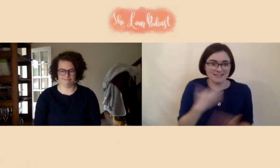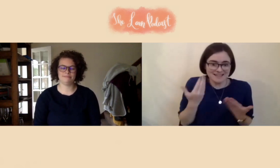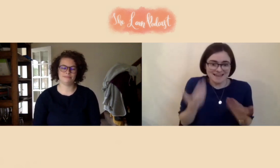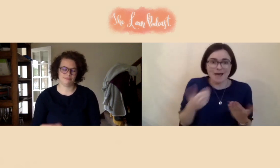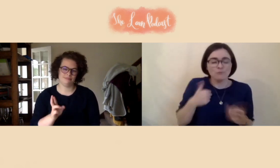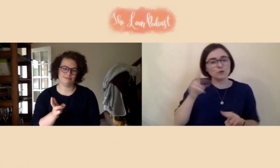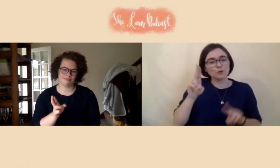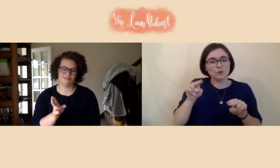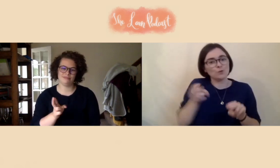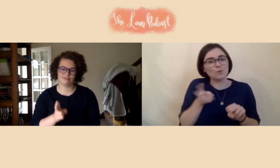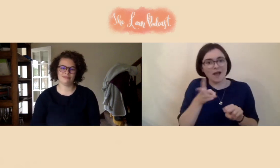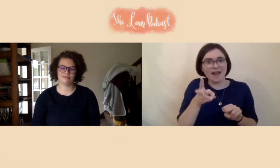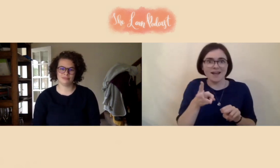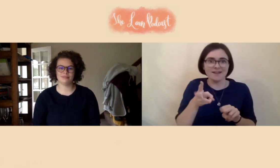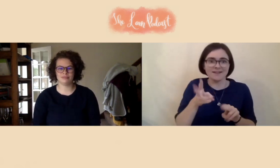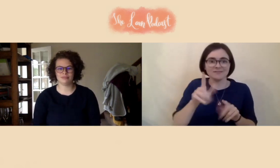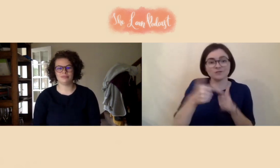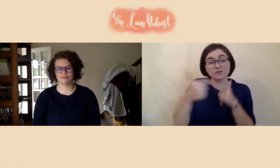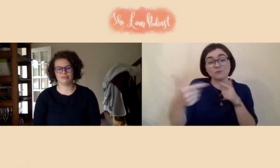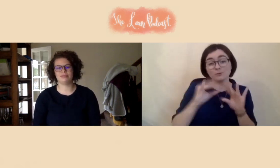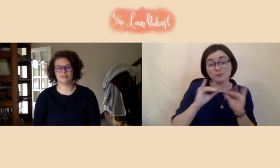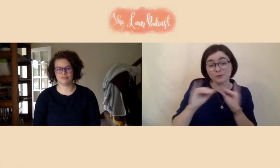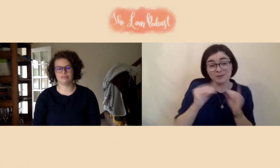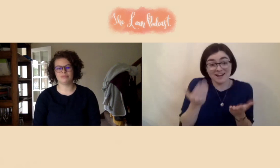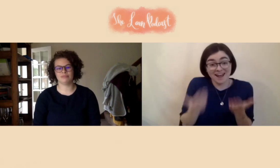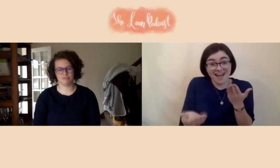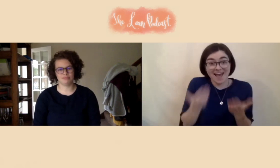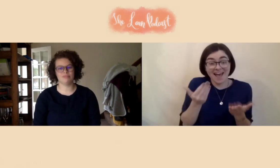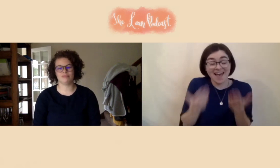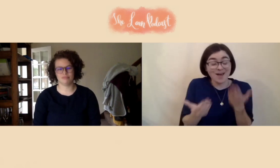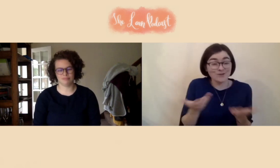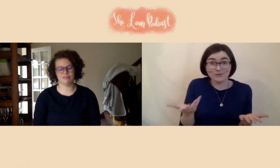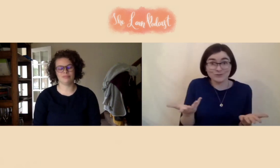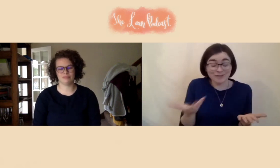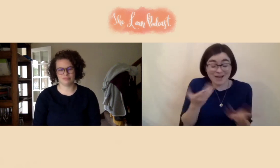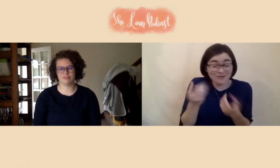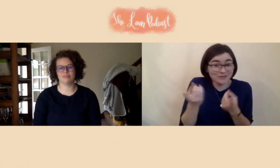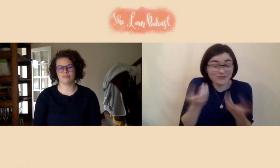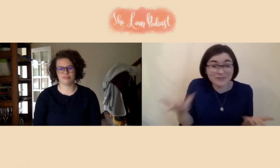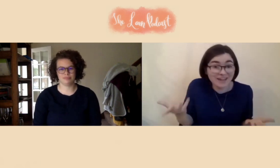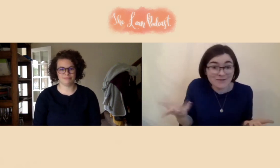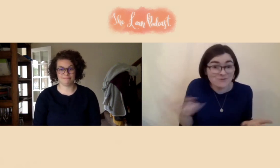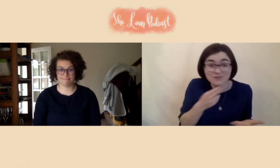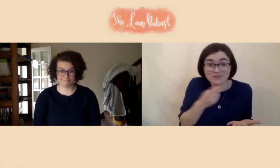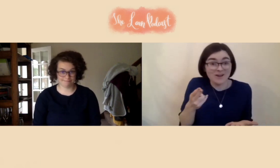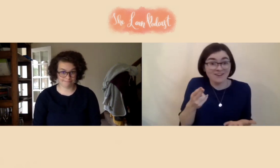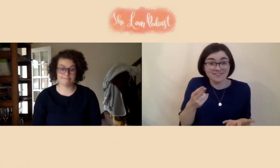of remote interpreting. And how do you do that when you're not physically with someone right beside you?